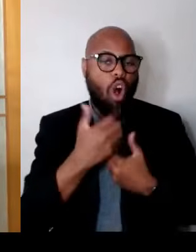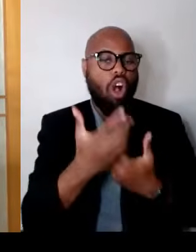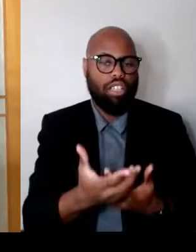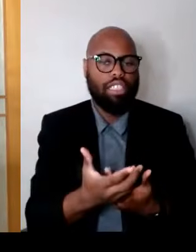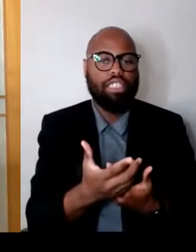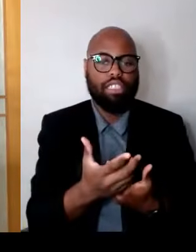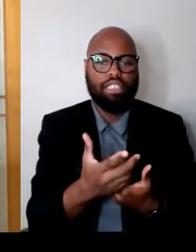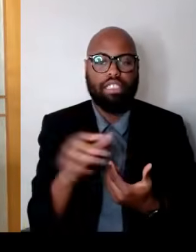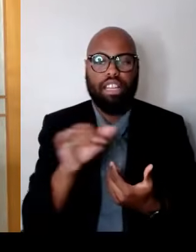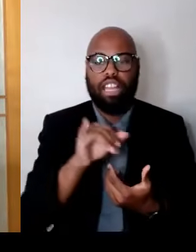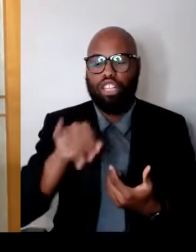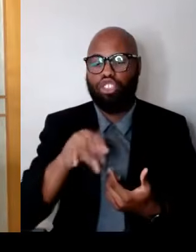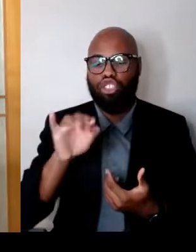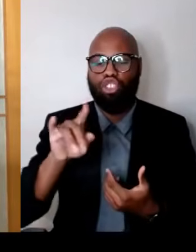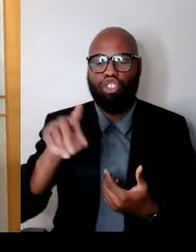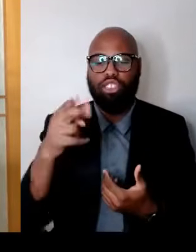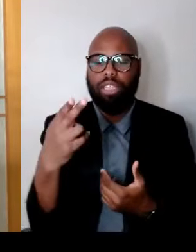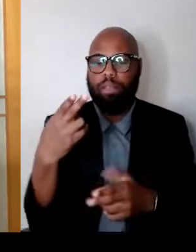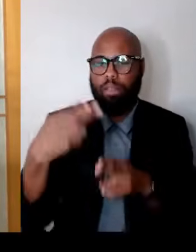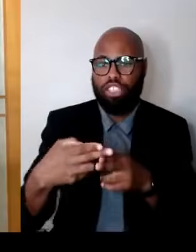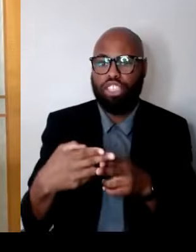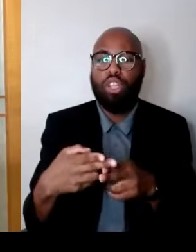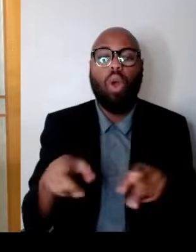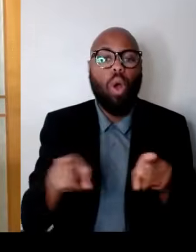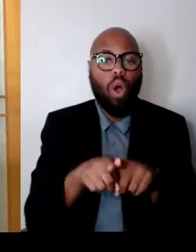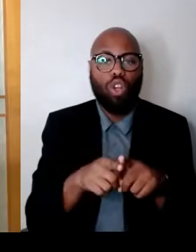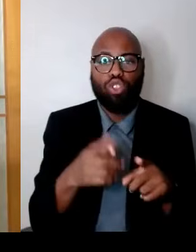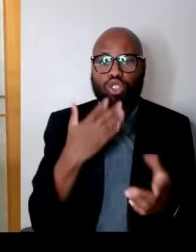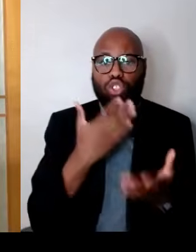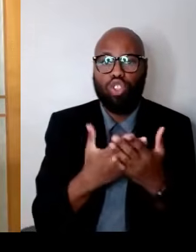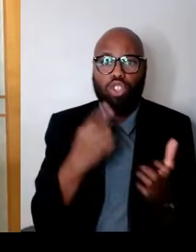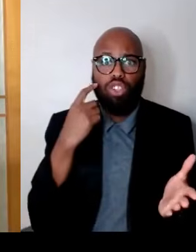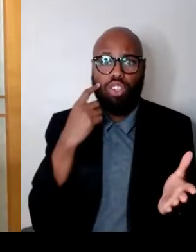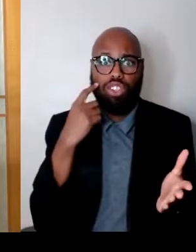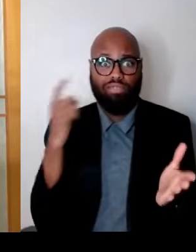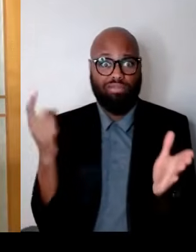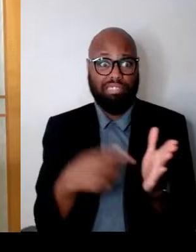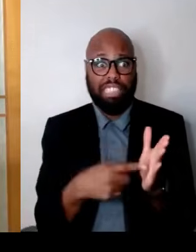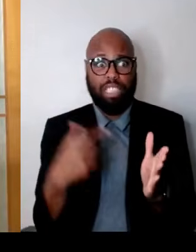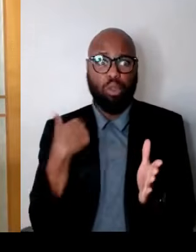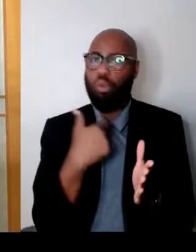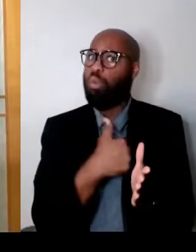And we also need to acknowledge that it's okay to mess up. We all are gonna mess up. We already have,